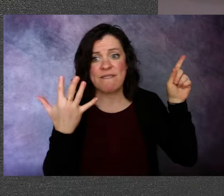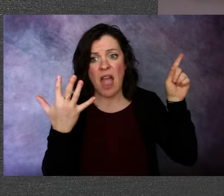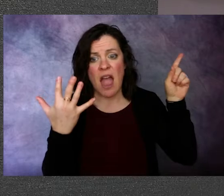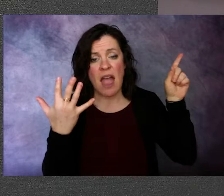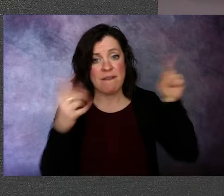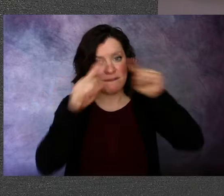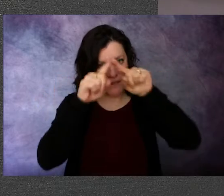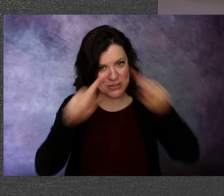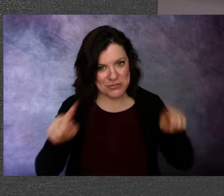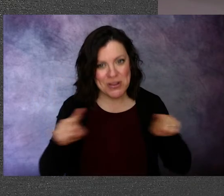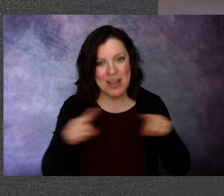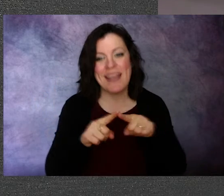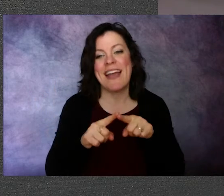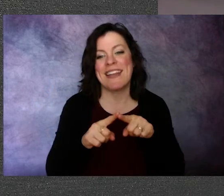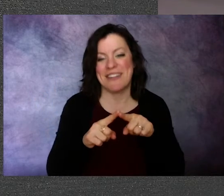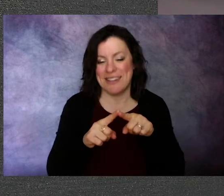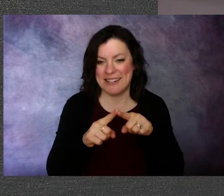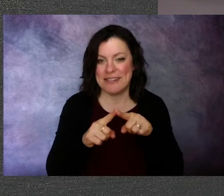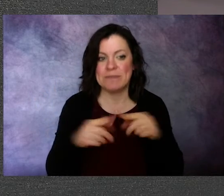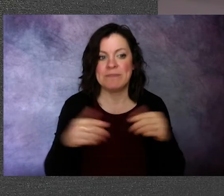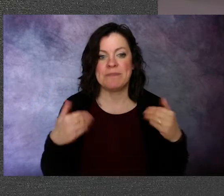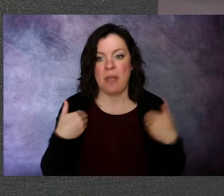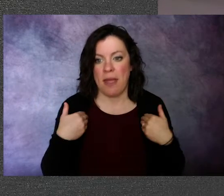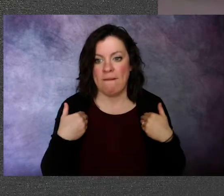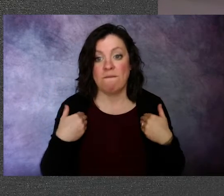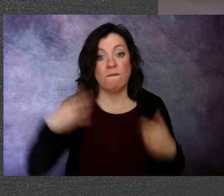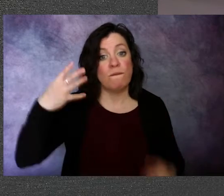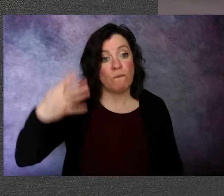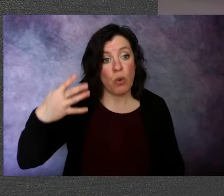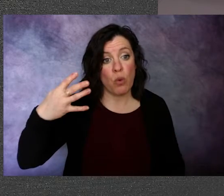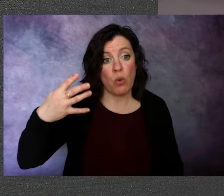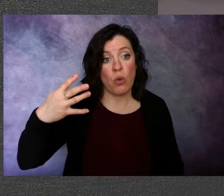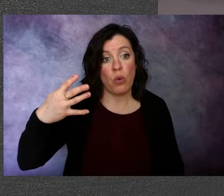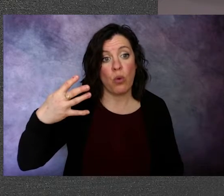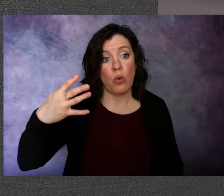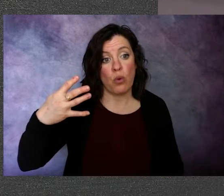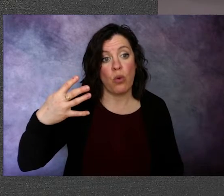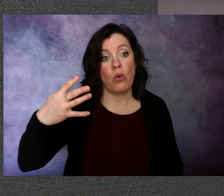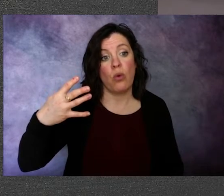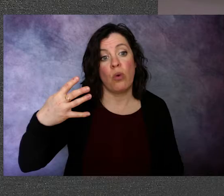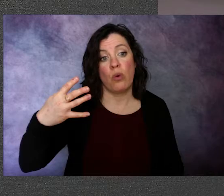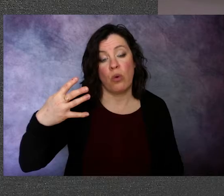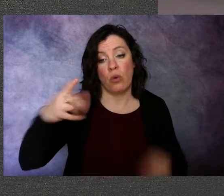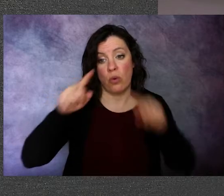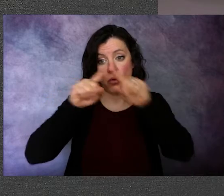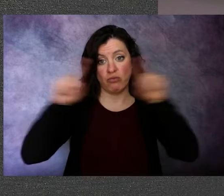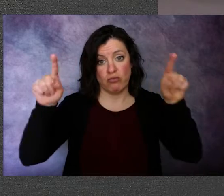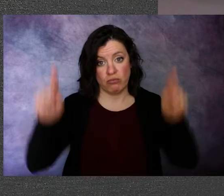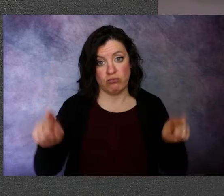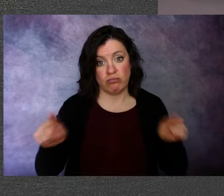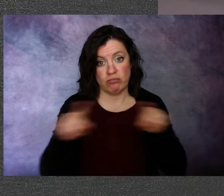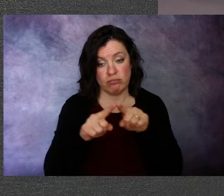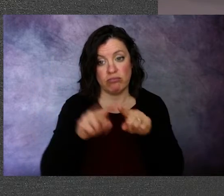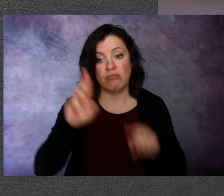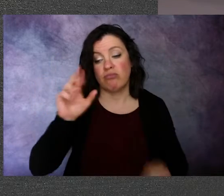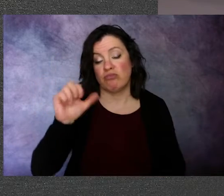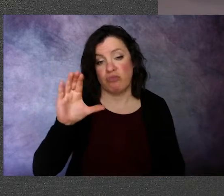triangles, and then I have four rectangles of green paper.